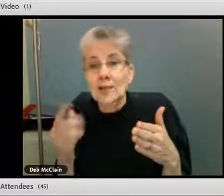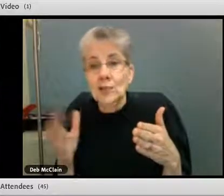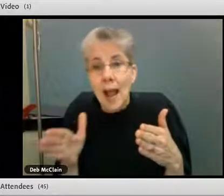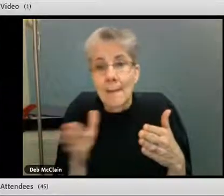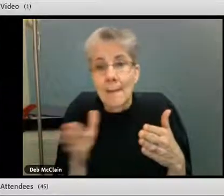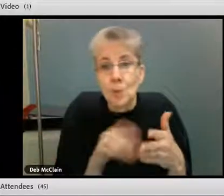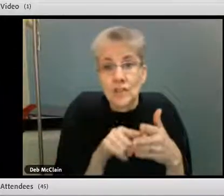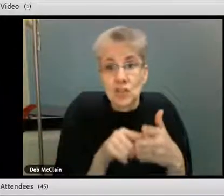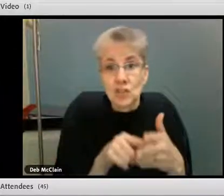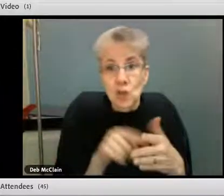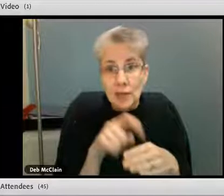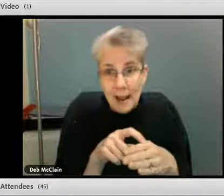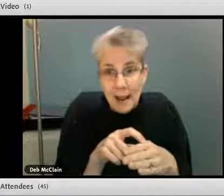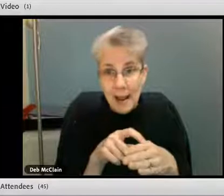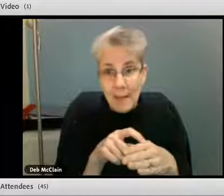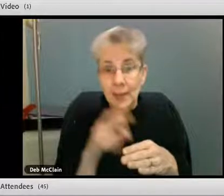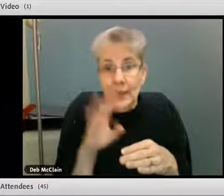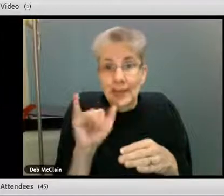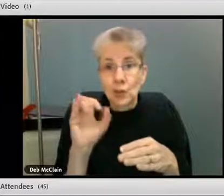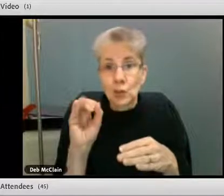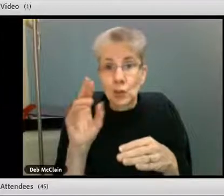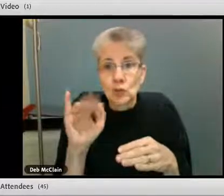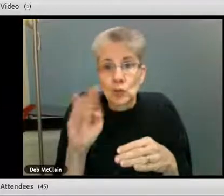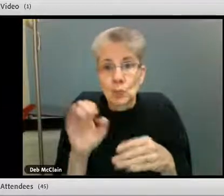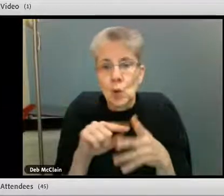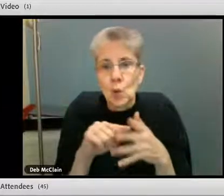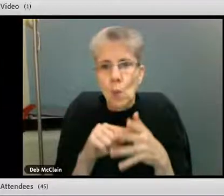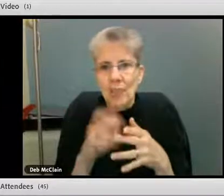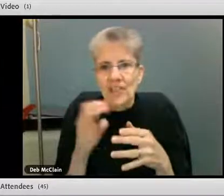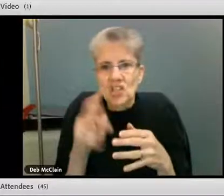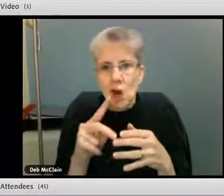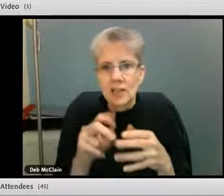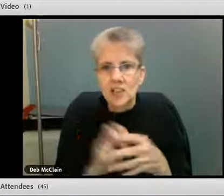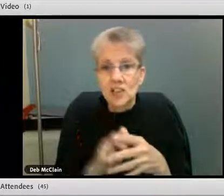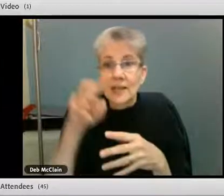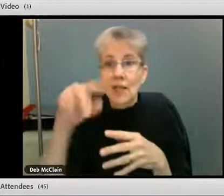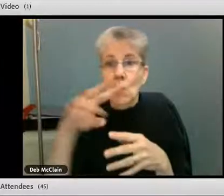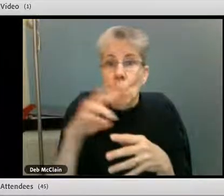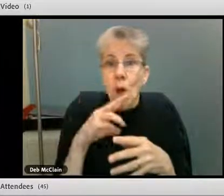all the way up to when the shark jumped out of the water. It said it was four seconds, and that's the loop that I created.